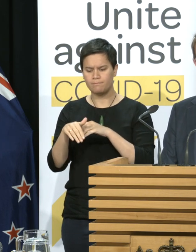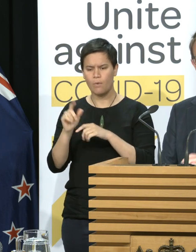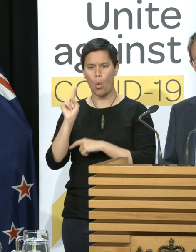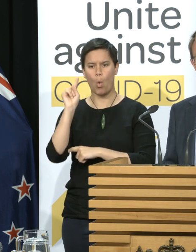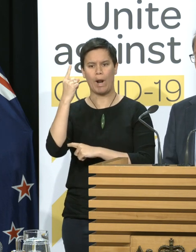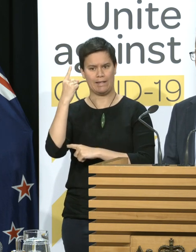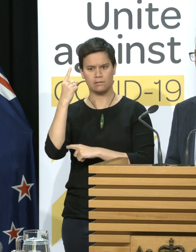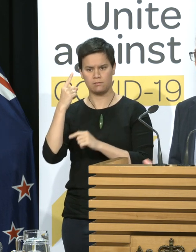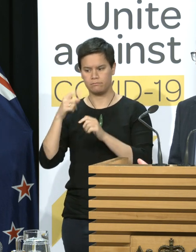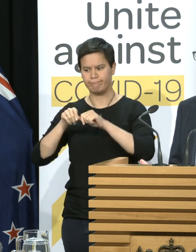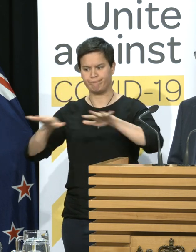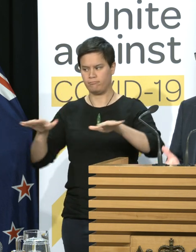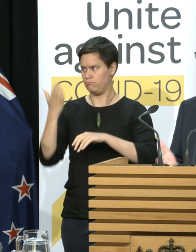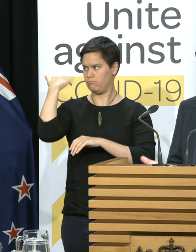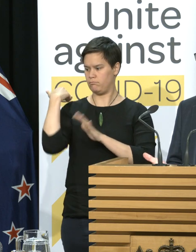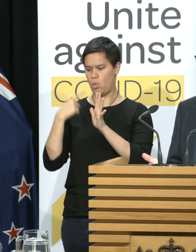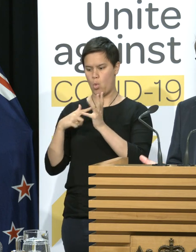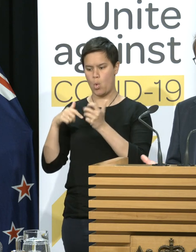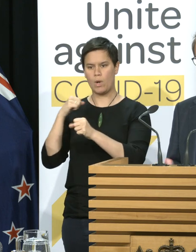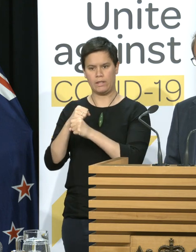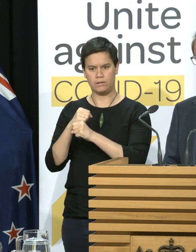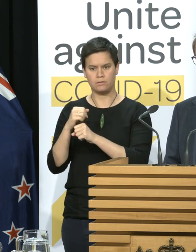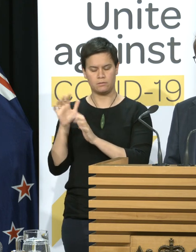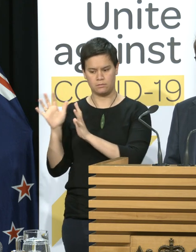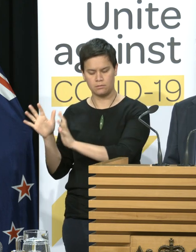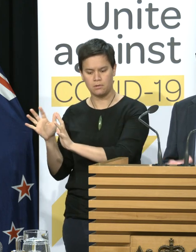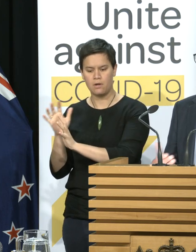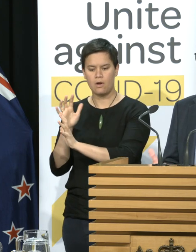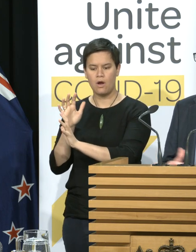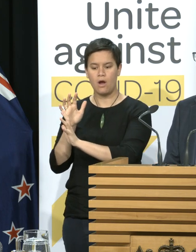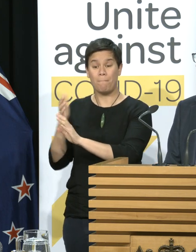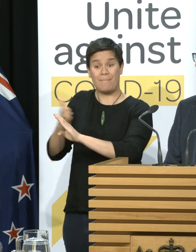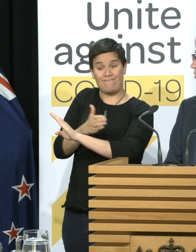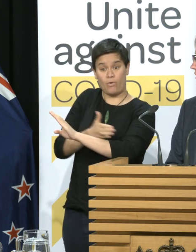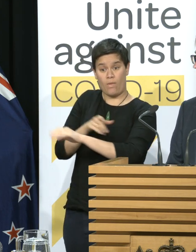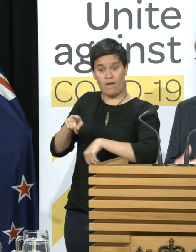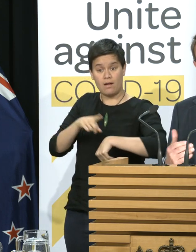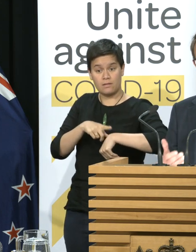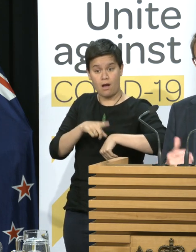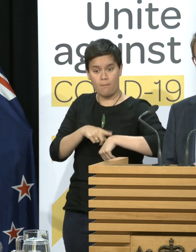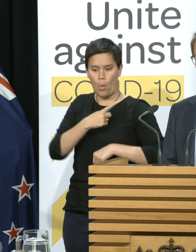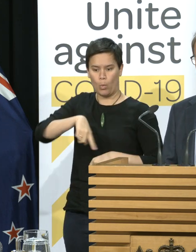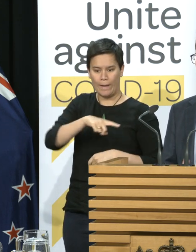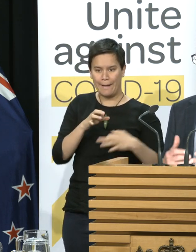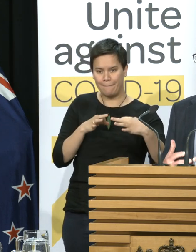And our worst case scenario that we were about to tabletop exercise was an outbreak in South Auckland. We had a real life example.